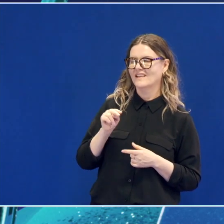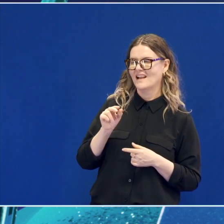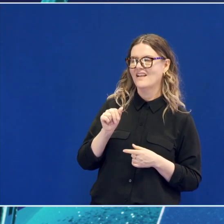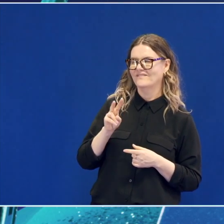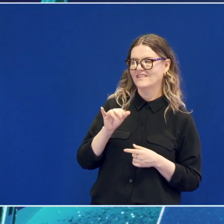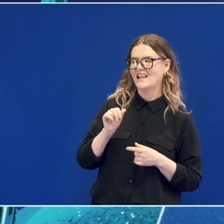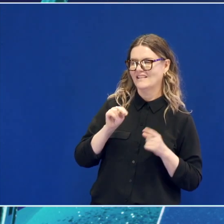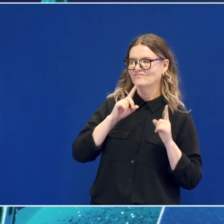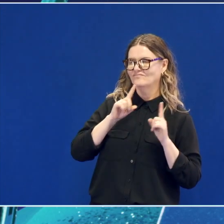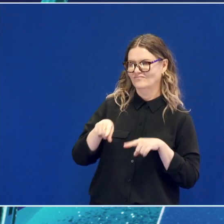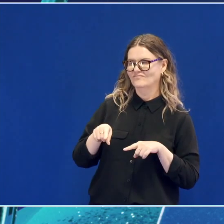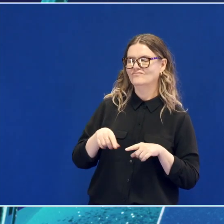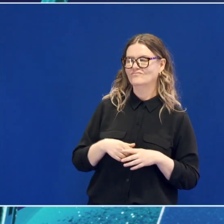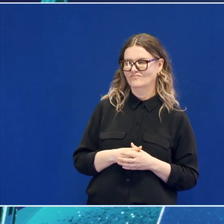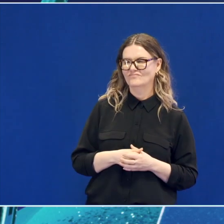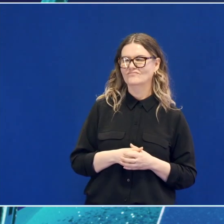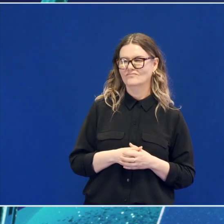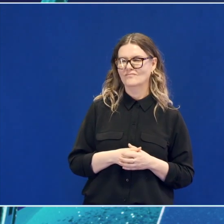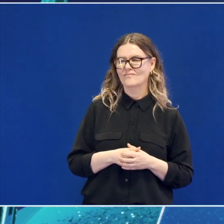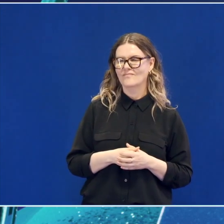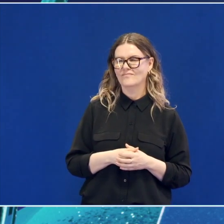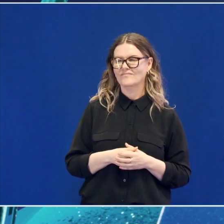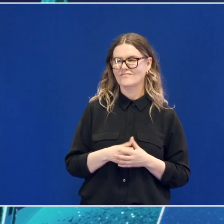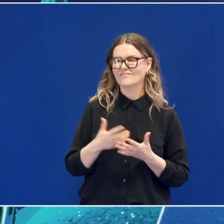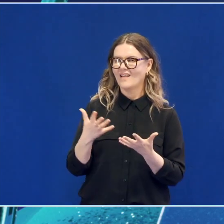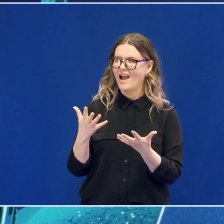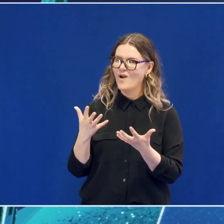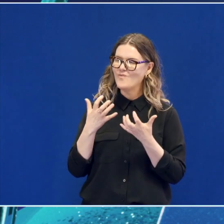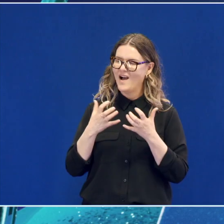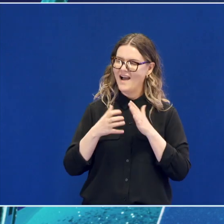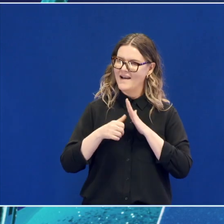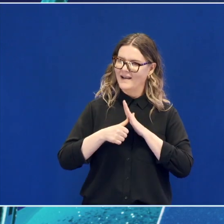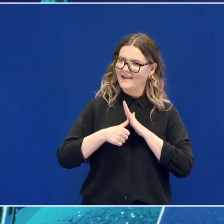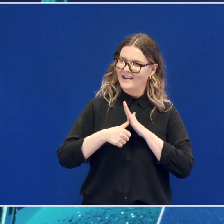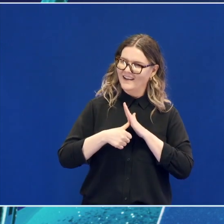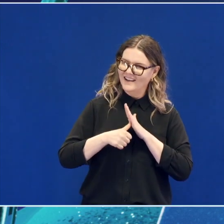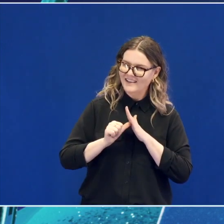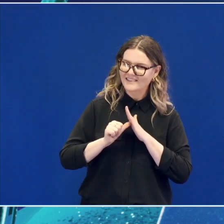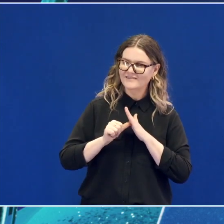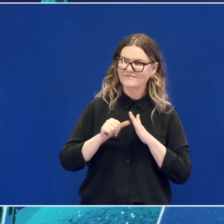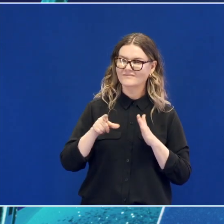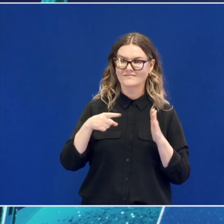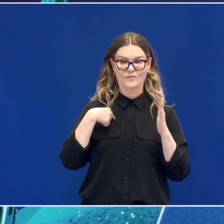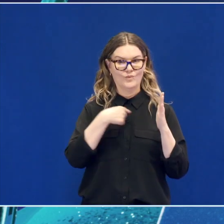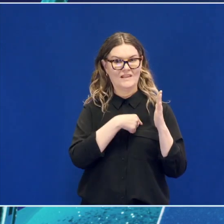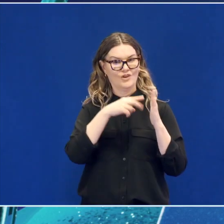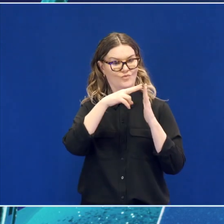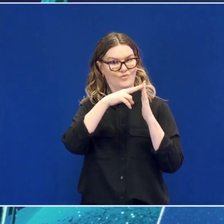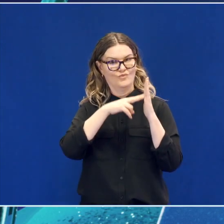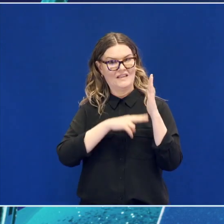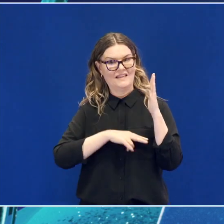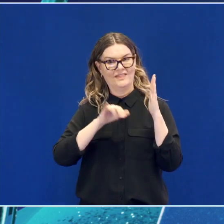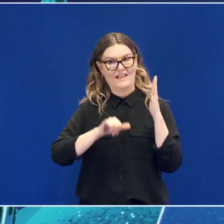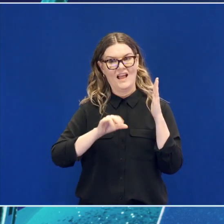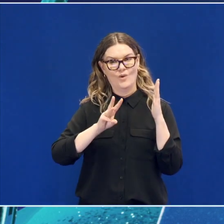We all look at this WebAIM study every year, and we sort of kind of beat ourselves up about it a little bit